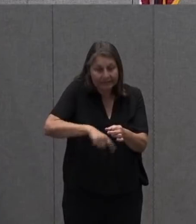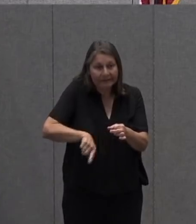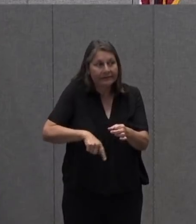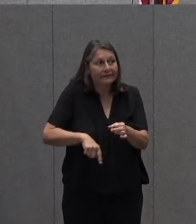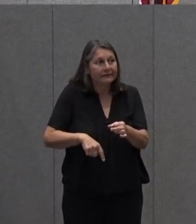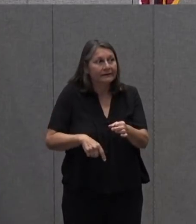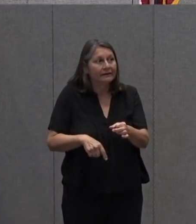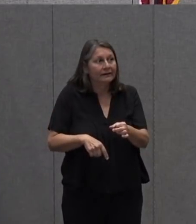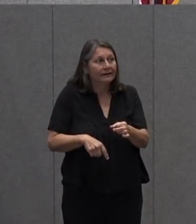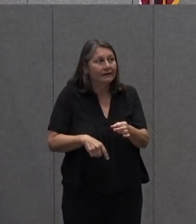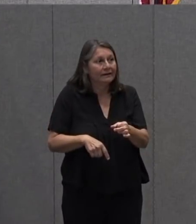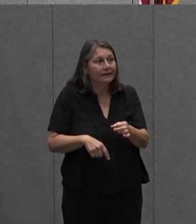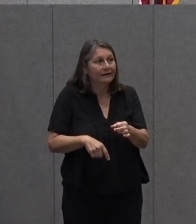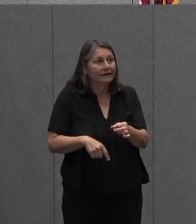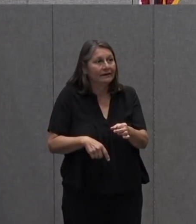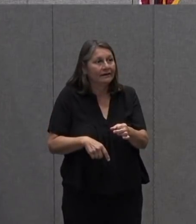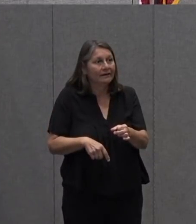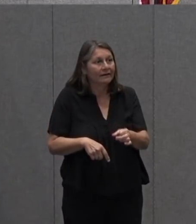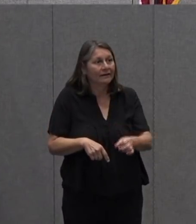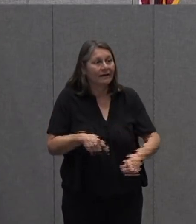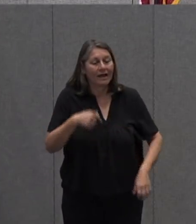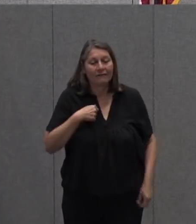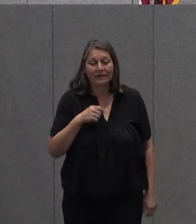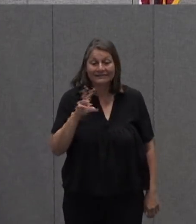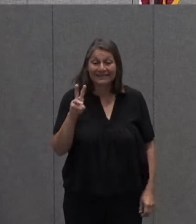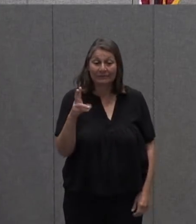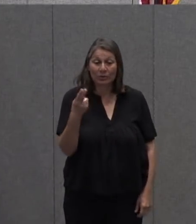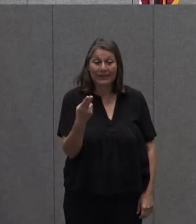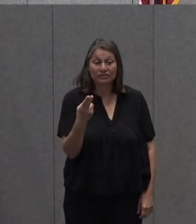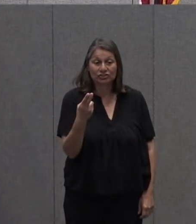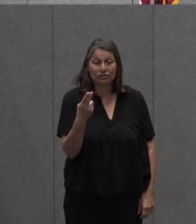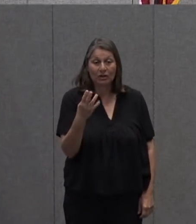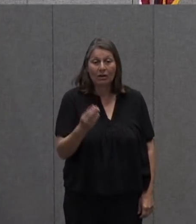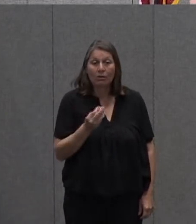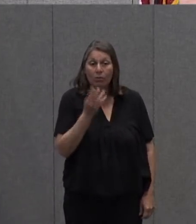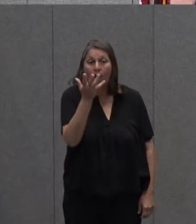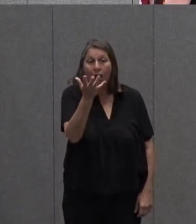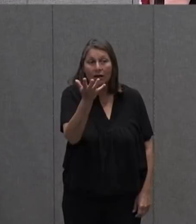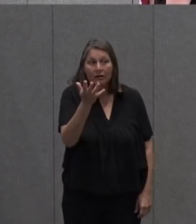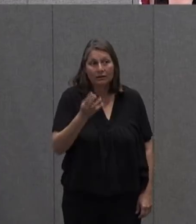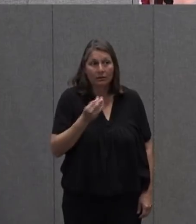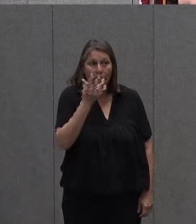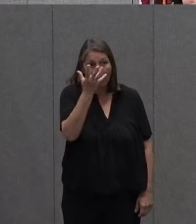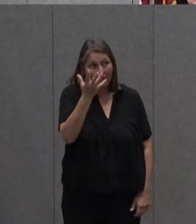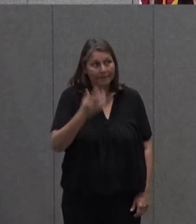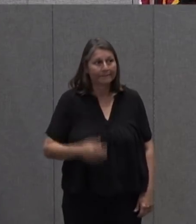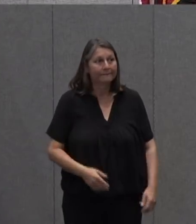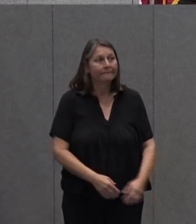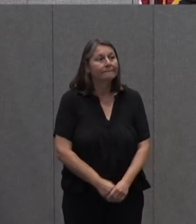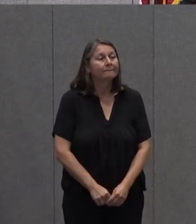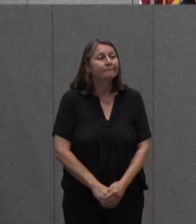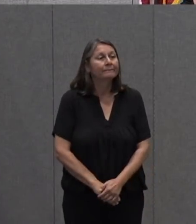And Ms. Lori, I landed on WH. WH? WH. Oh, it looked like TH, okay.